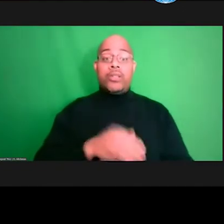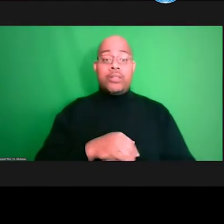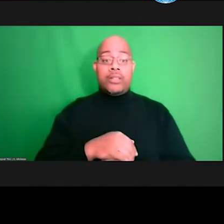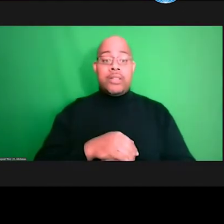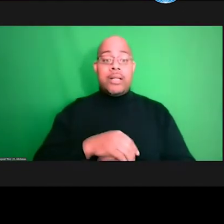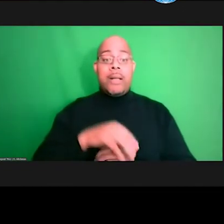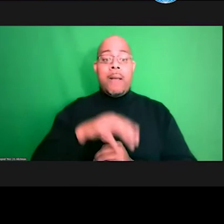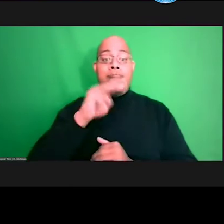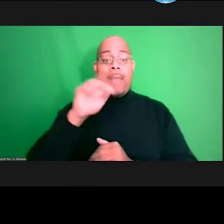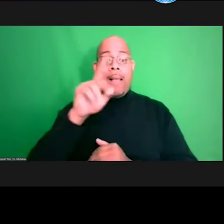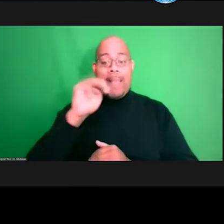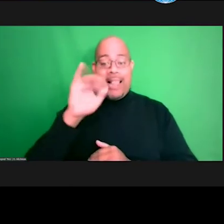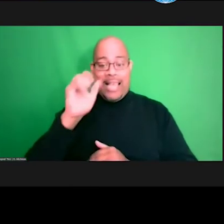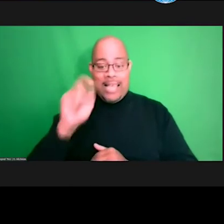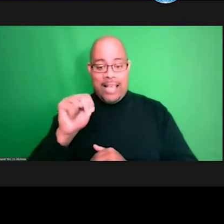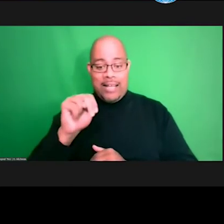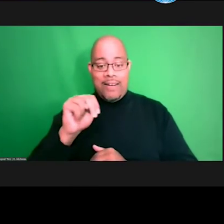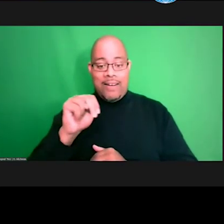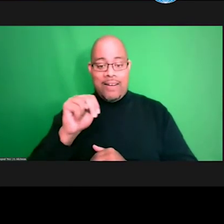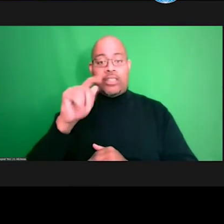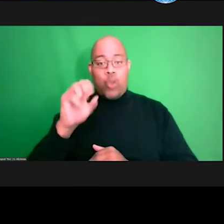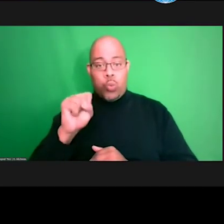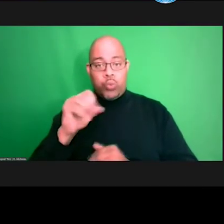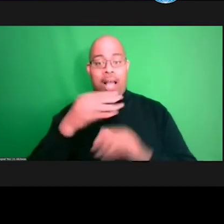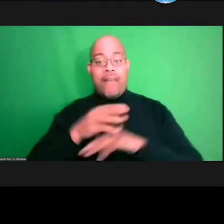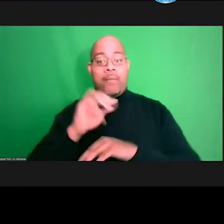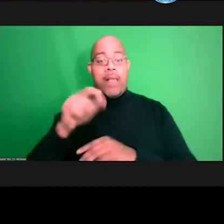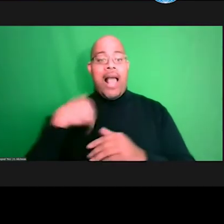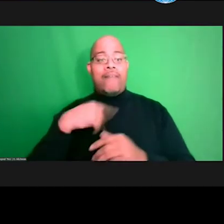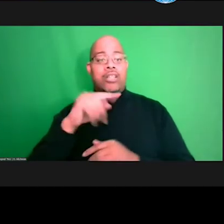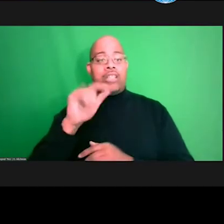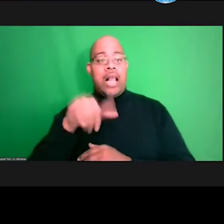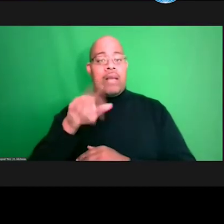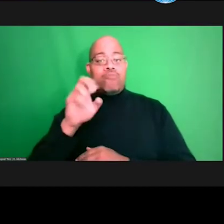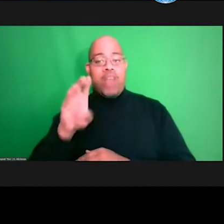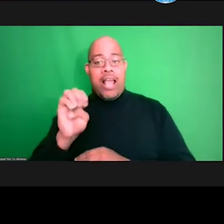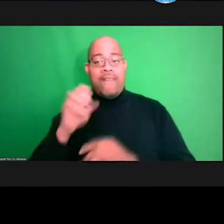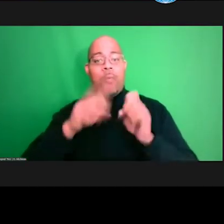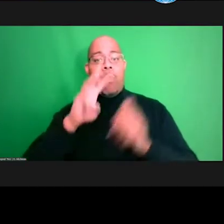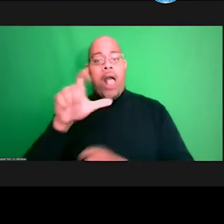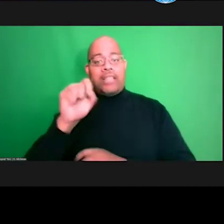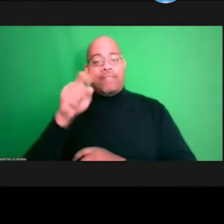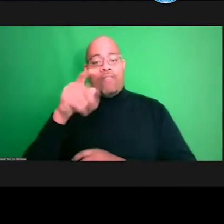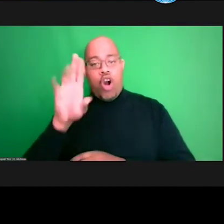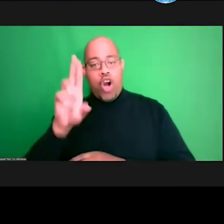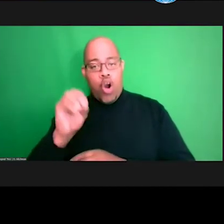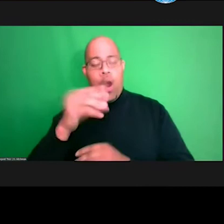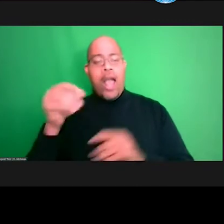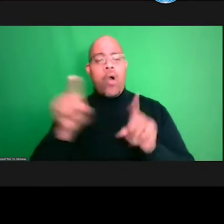From Atos. After Neil, we'll have Tali Bray from Wells Fargo, followed by Frances West